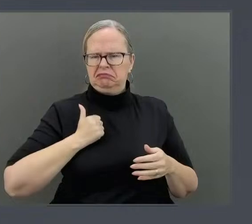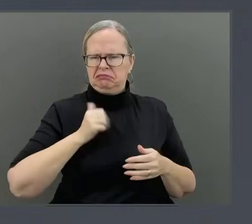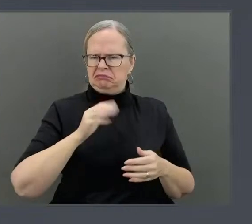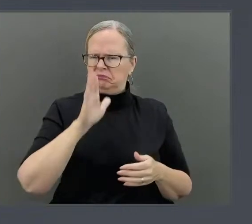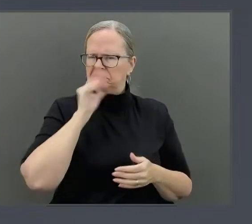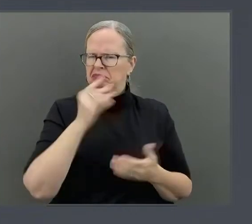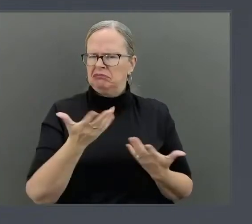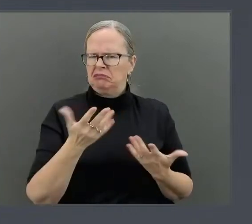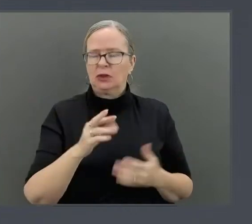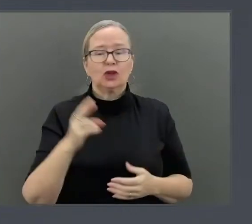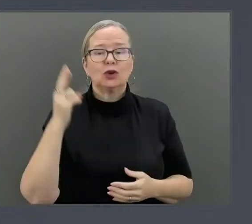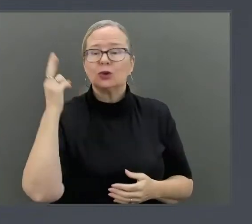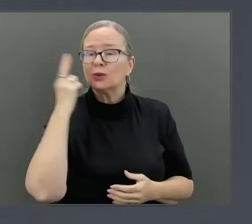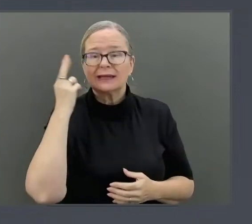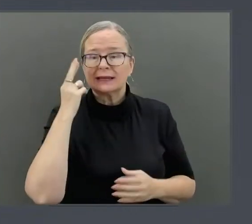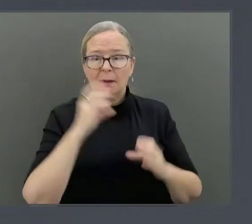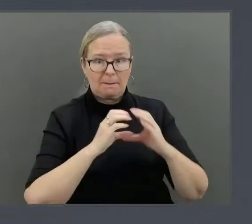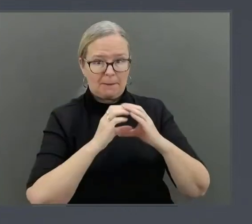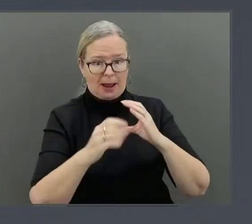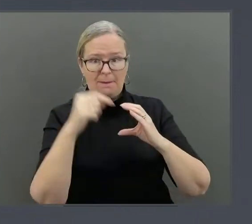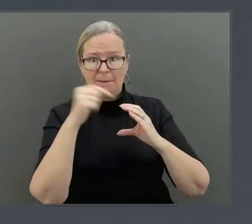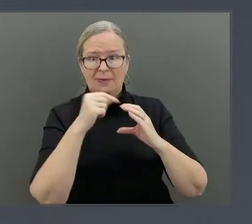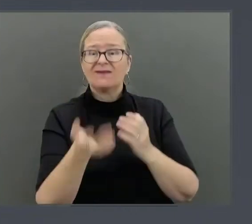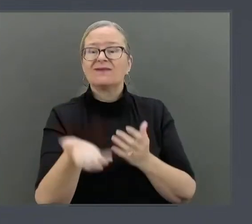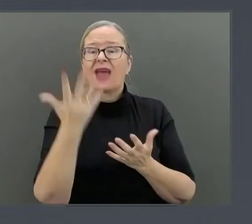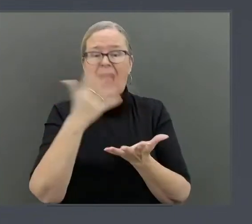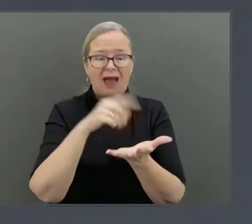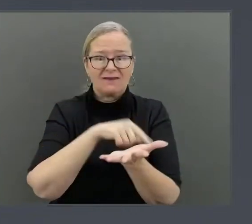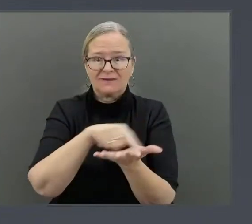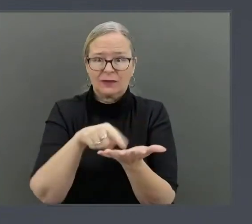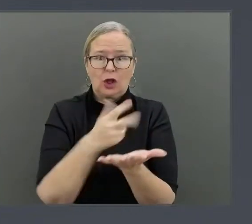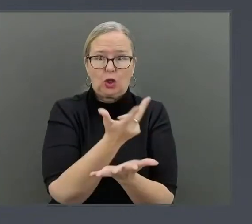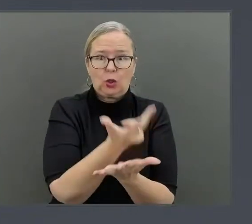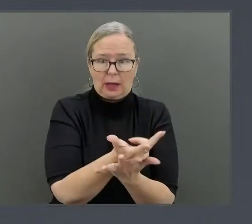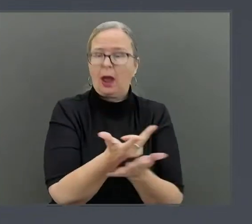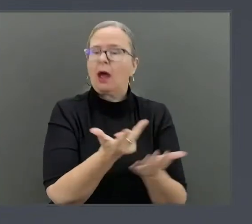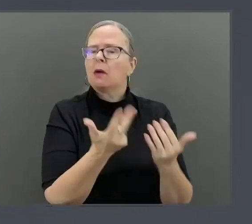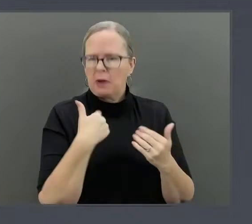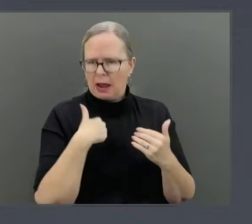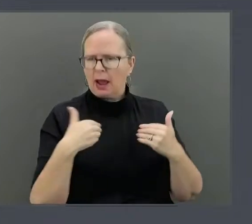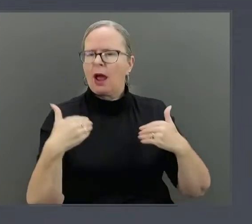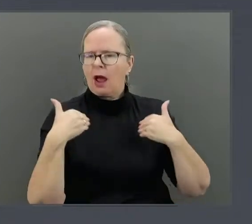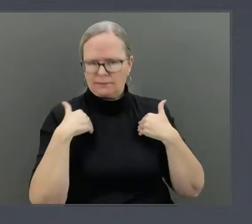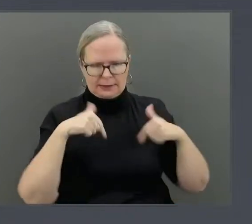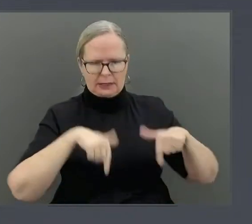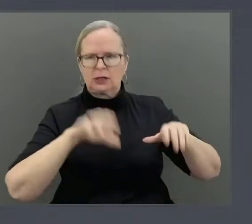three of them were available here we had those pieces in stock when we focused on finding local